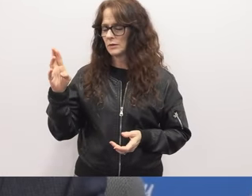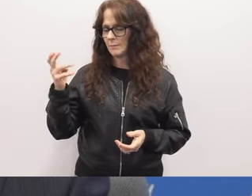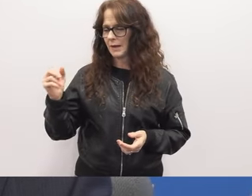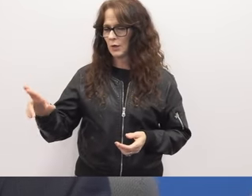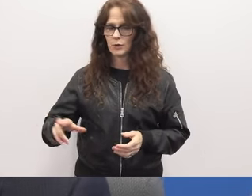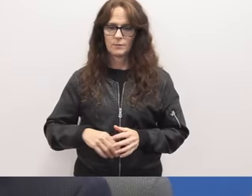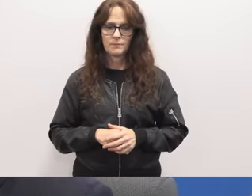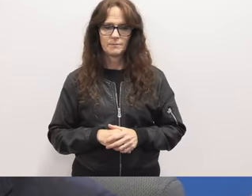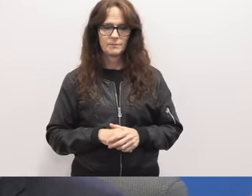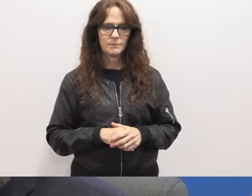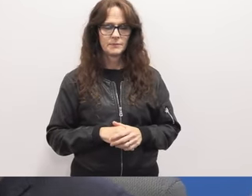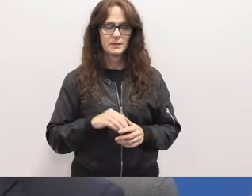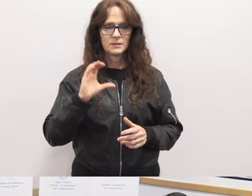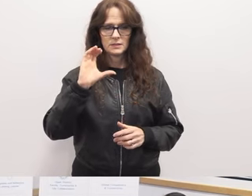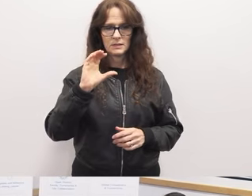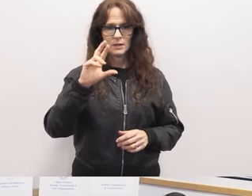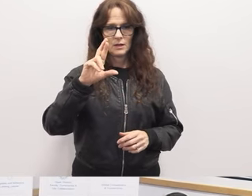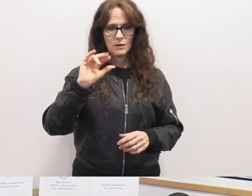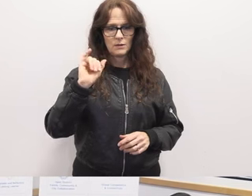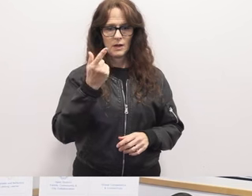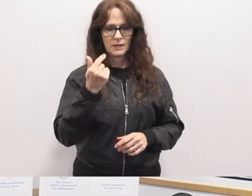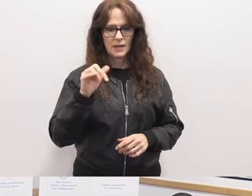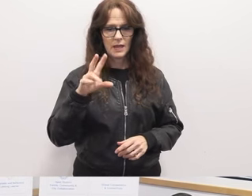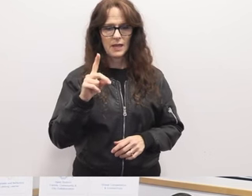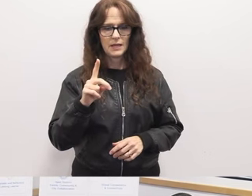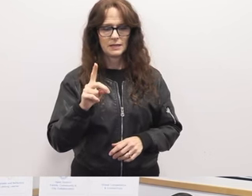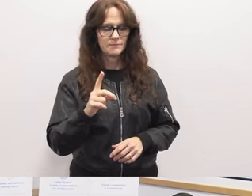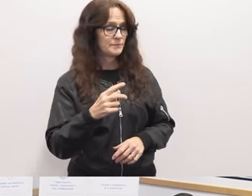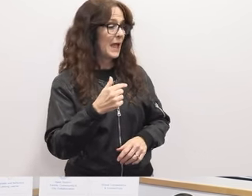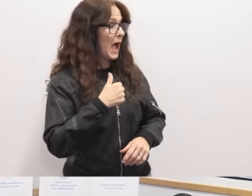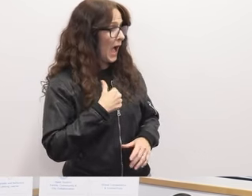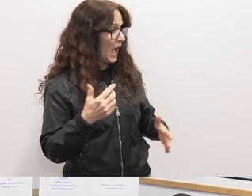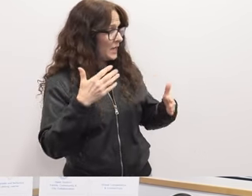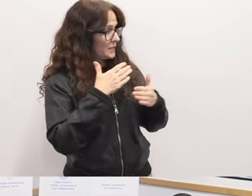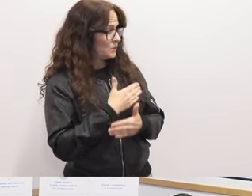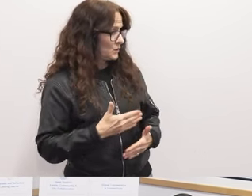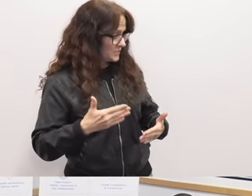I appreciate the way that you bring the conversation back